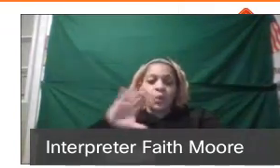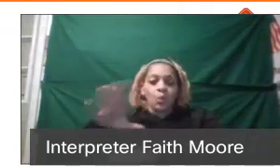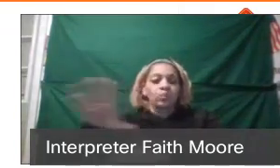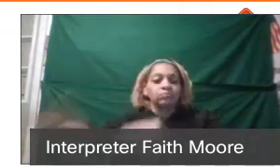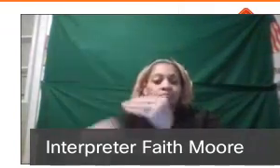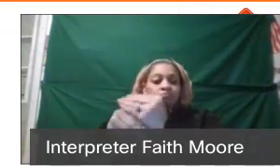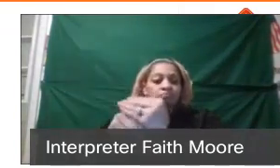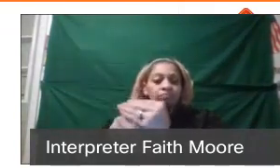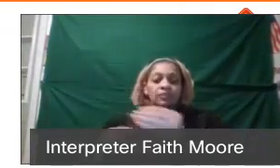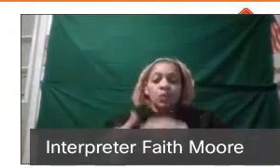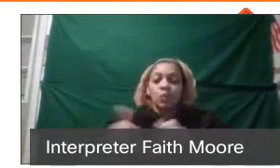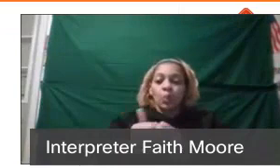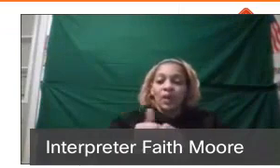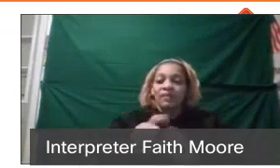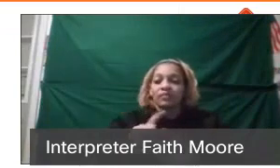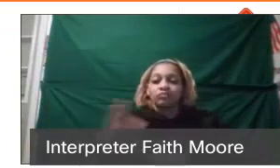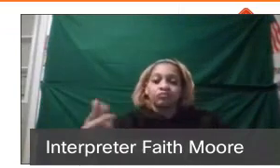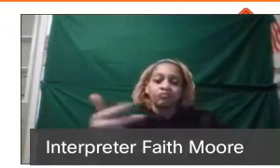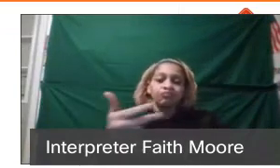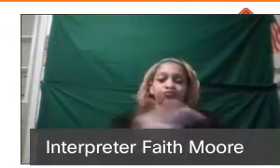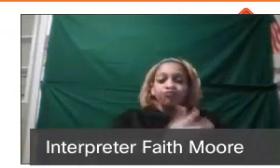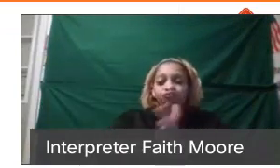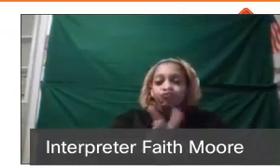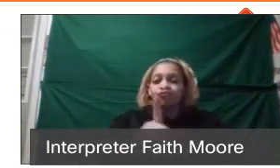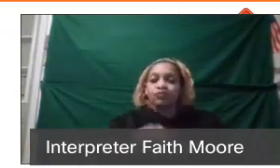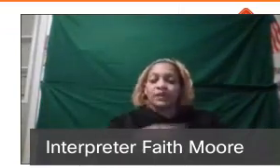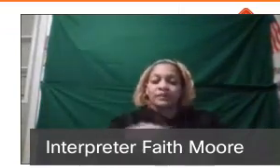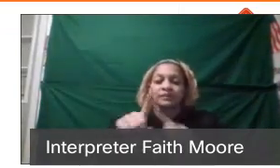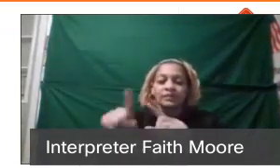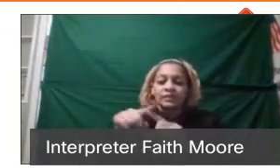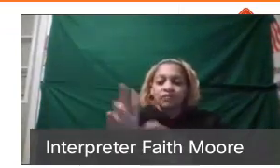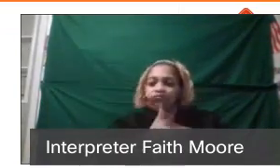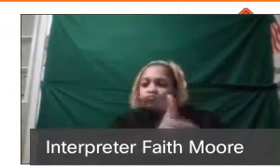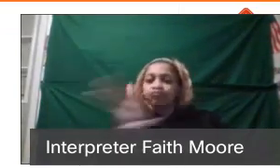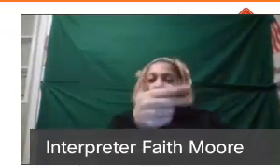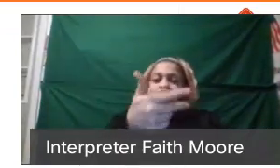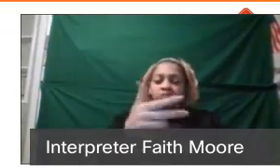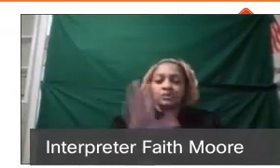Turns and twist and things like that. So these, these side throughout directing people.